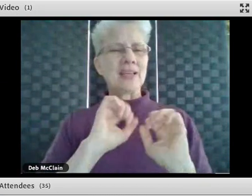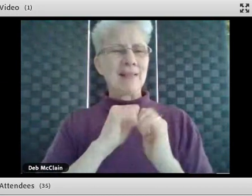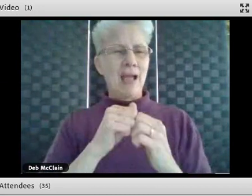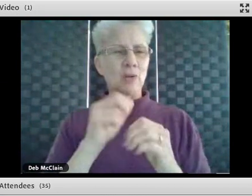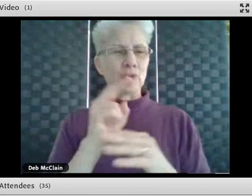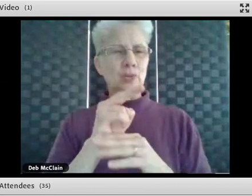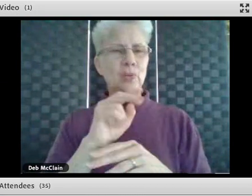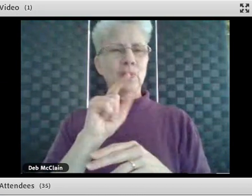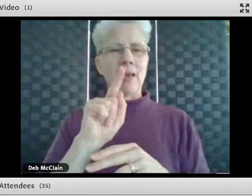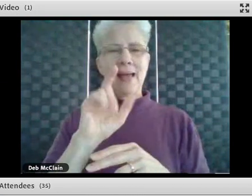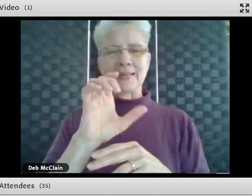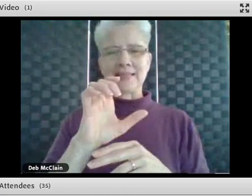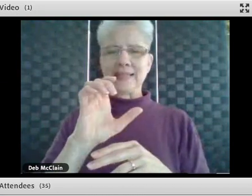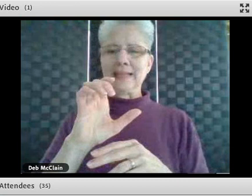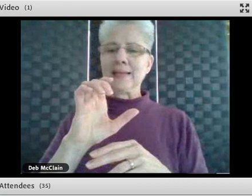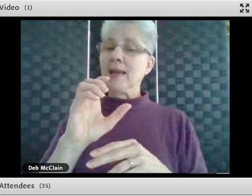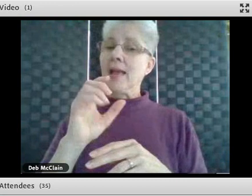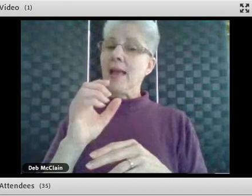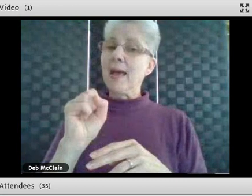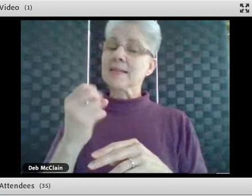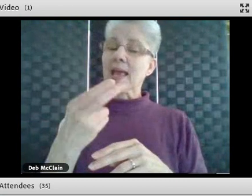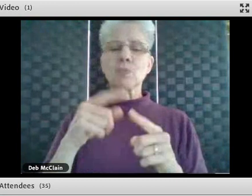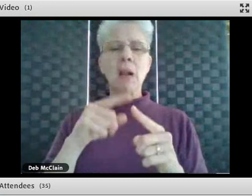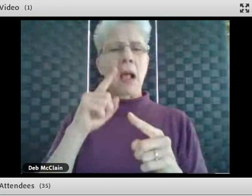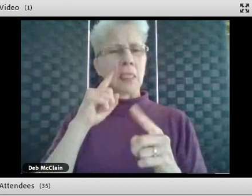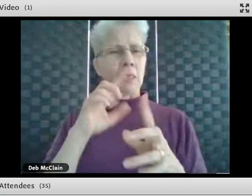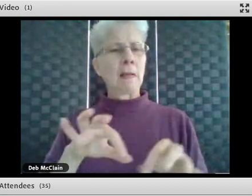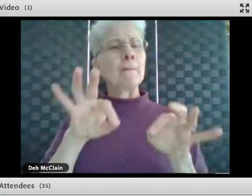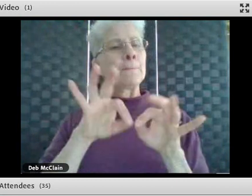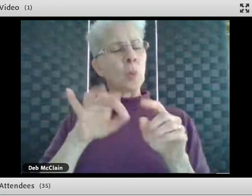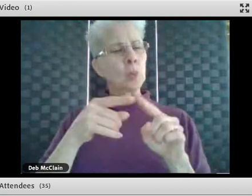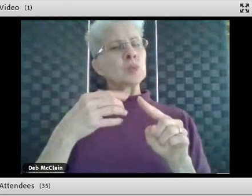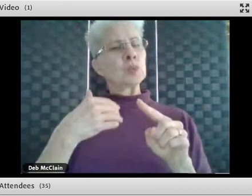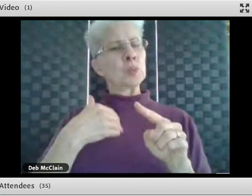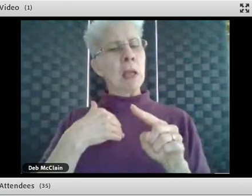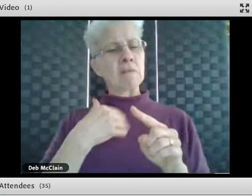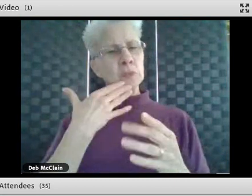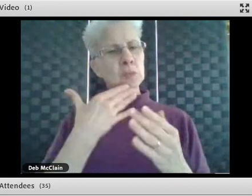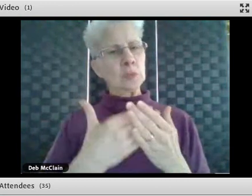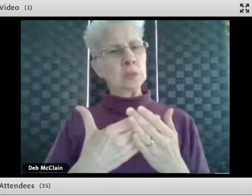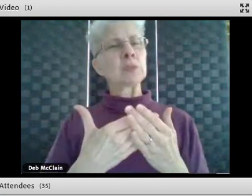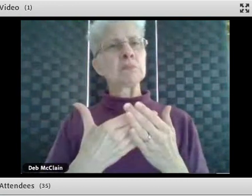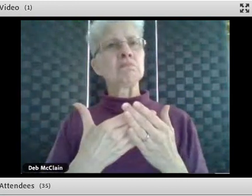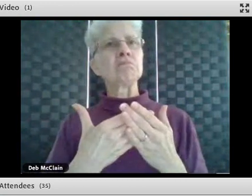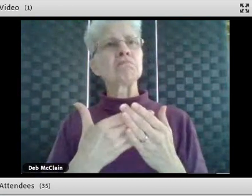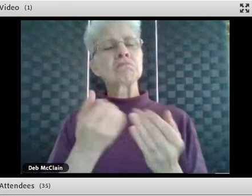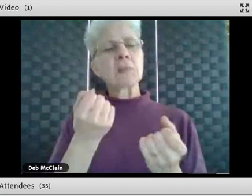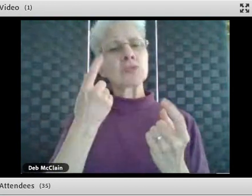but I think it's important to have a decent understanding